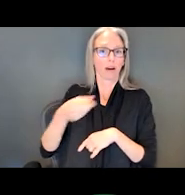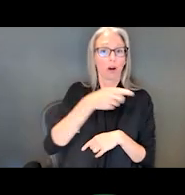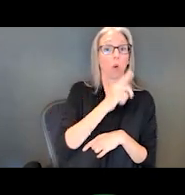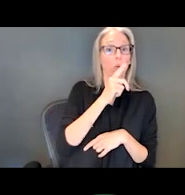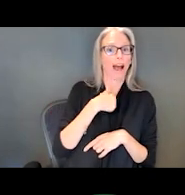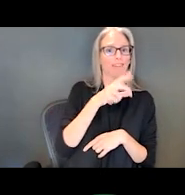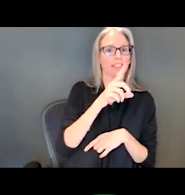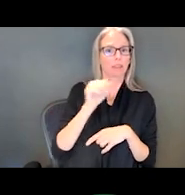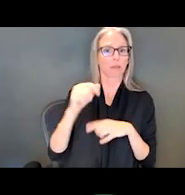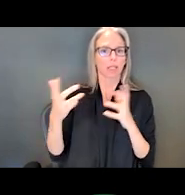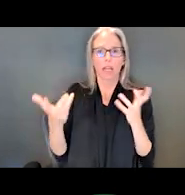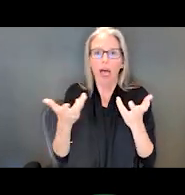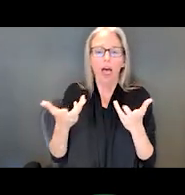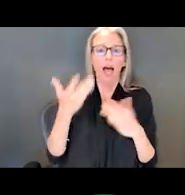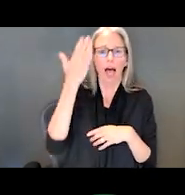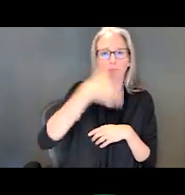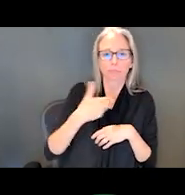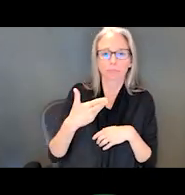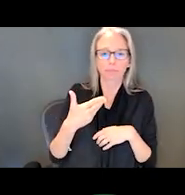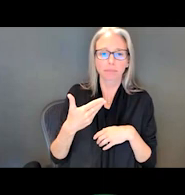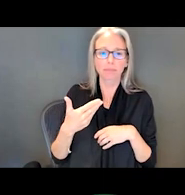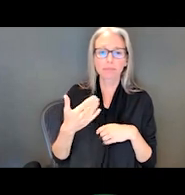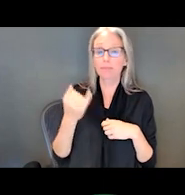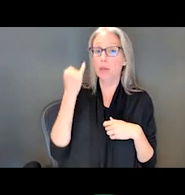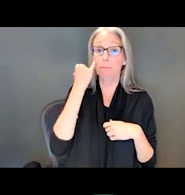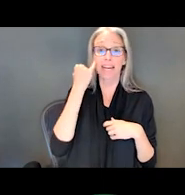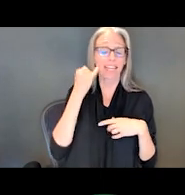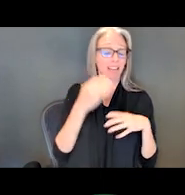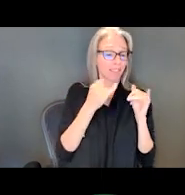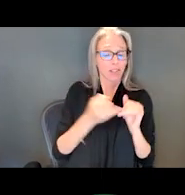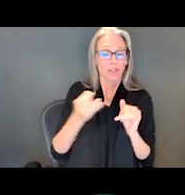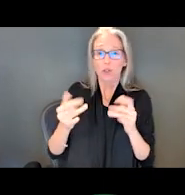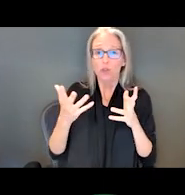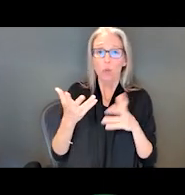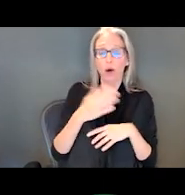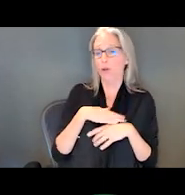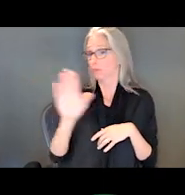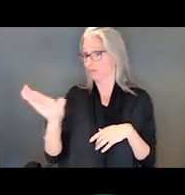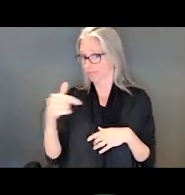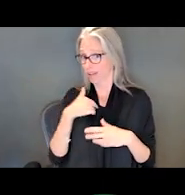Doors are opened and when they ought to be and so what I think is really important for